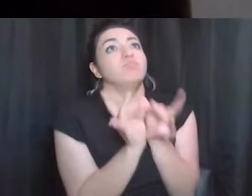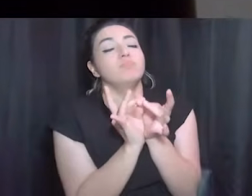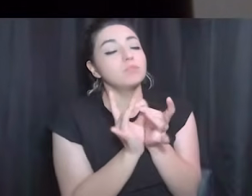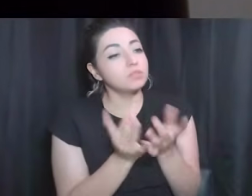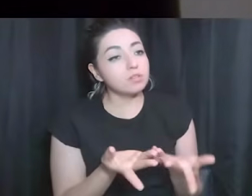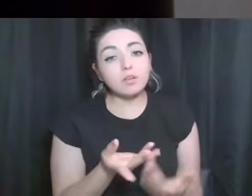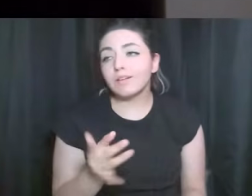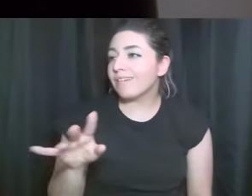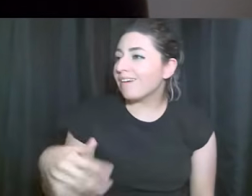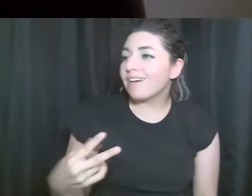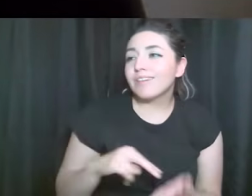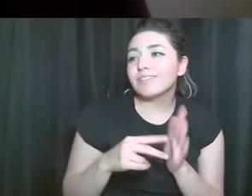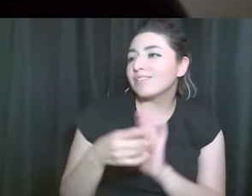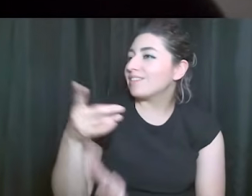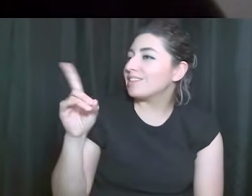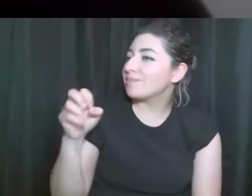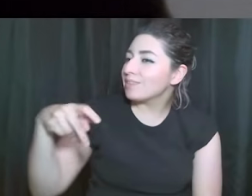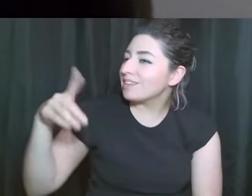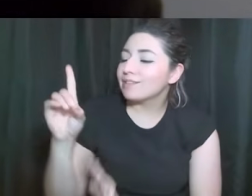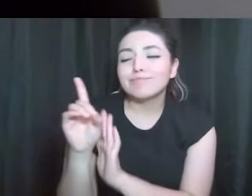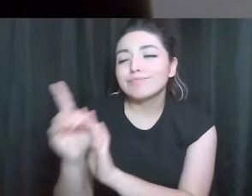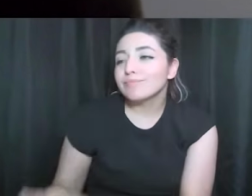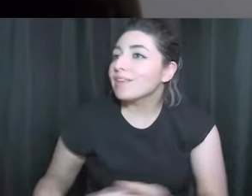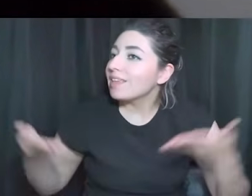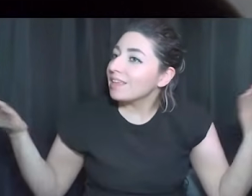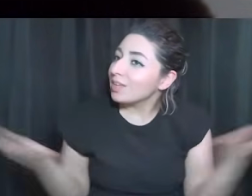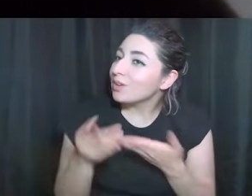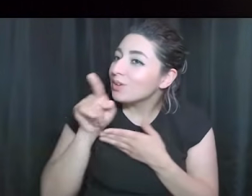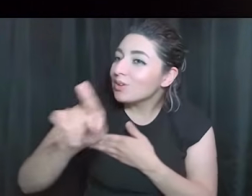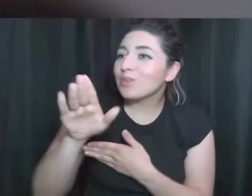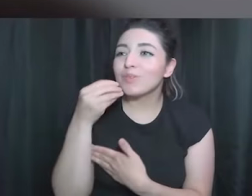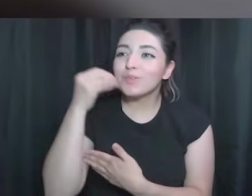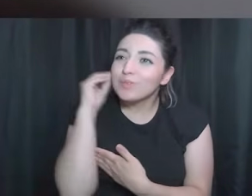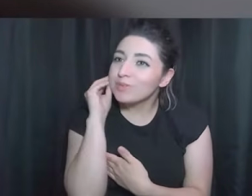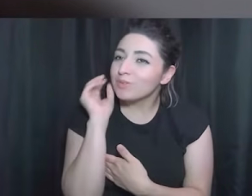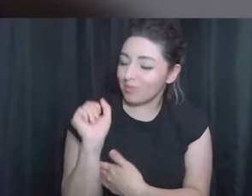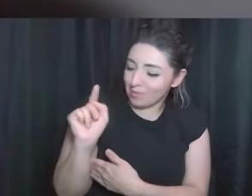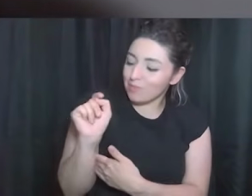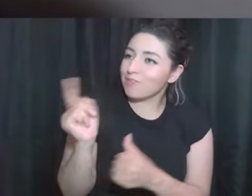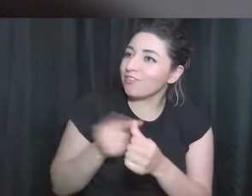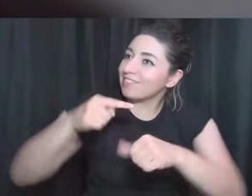When haven't you been attached to my hip? I'm not just referring to the DPD. I was here, at your apartment.